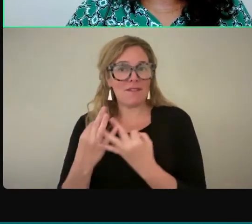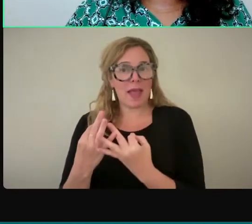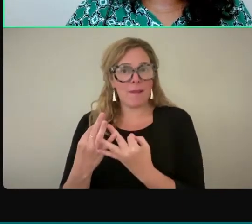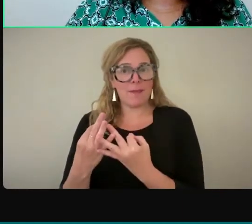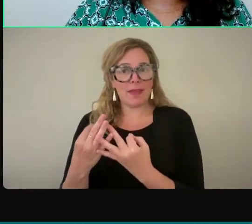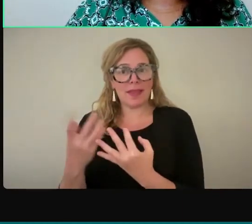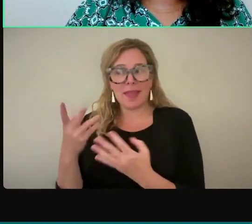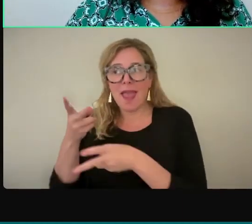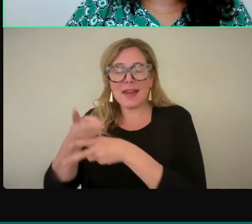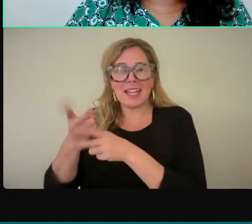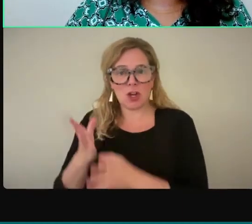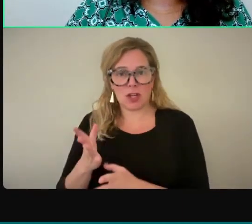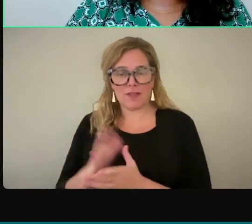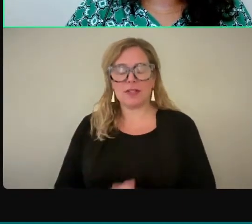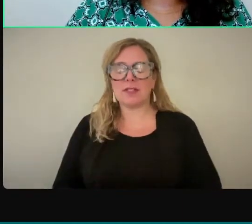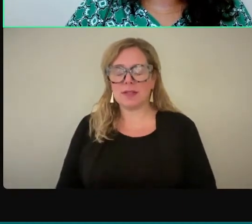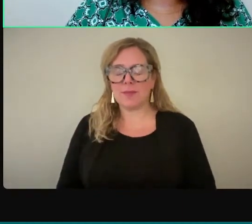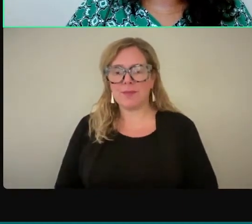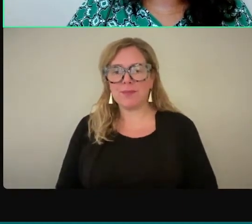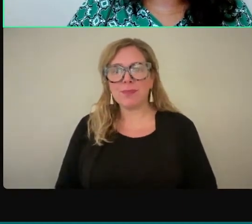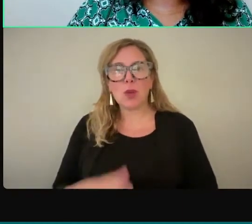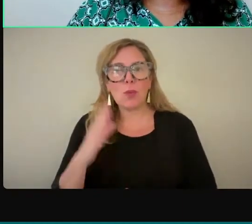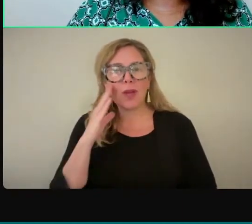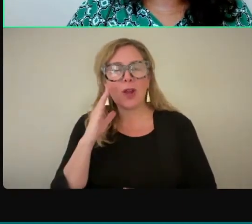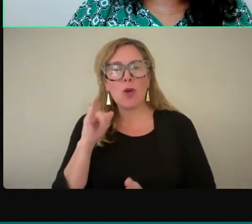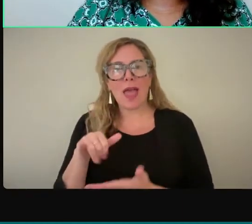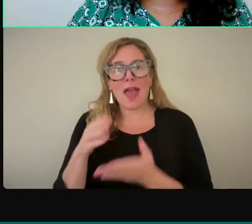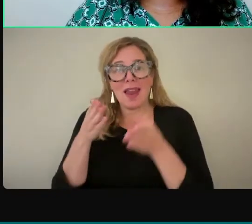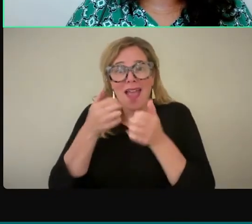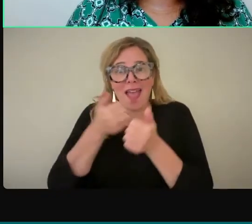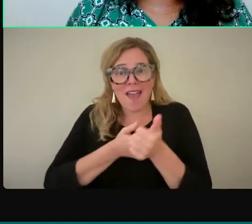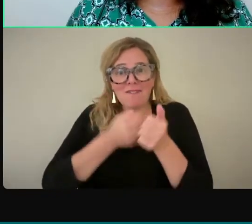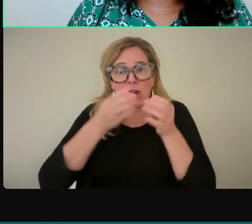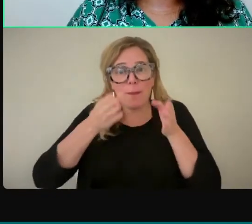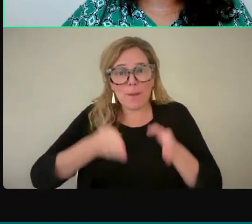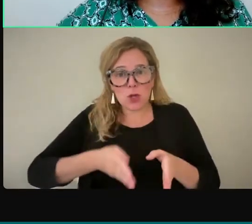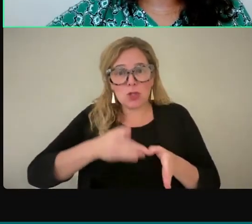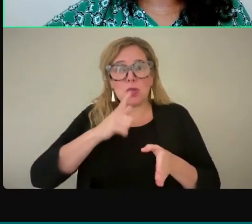which means that every single person who has dementia will at some point require